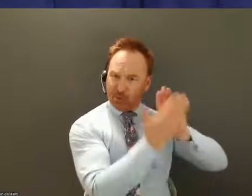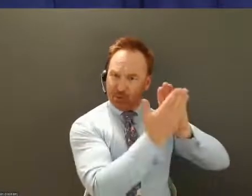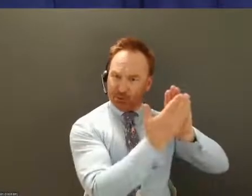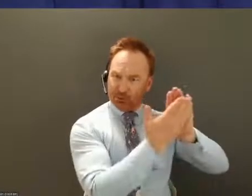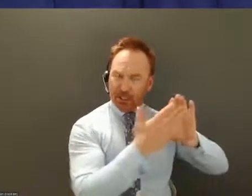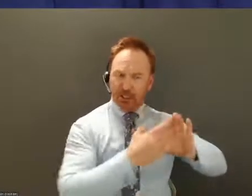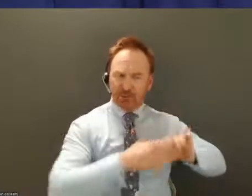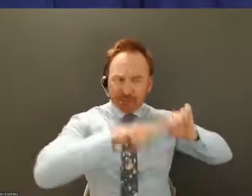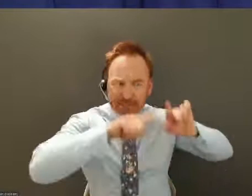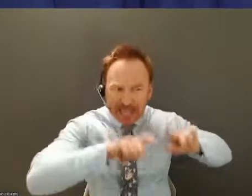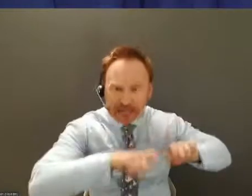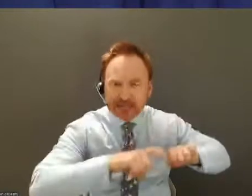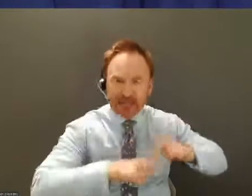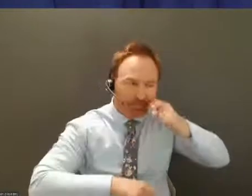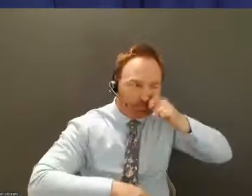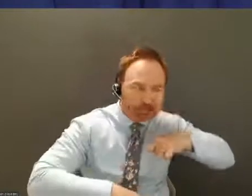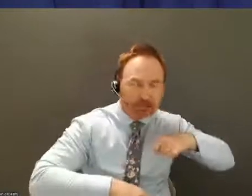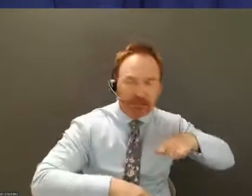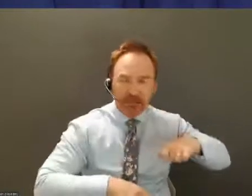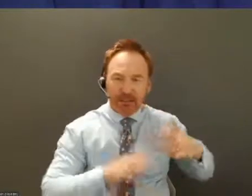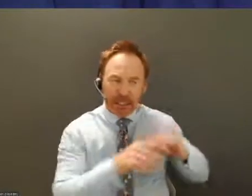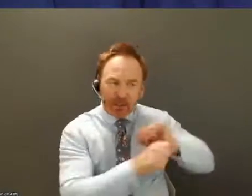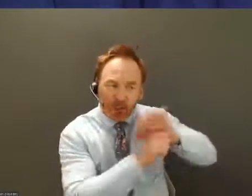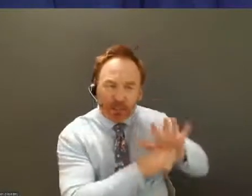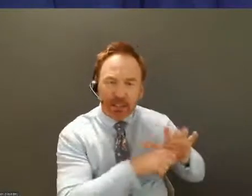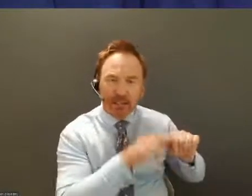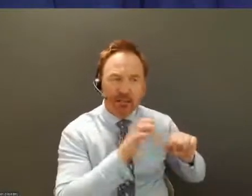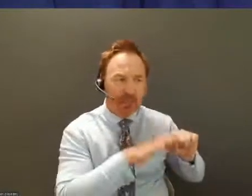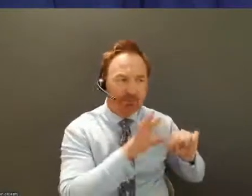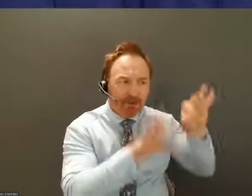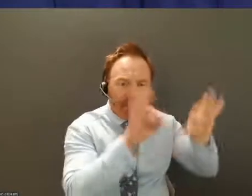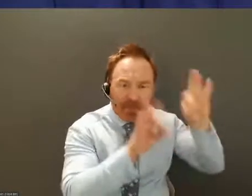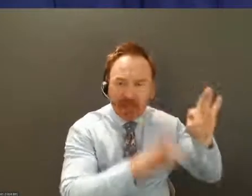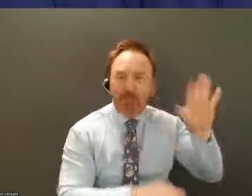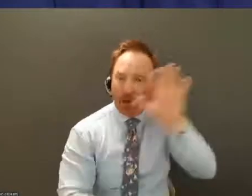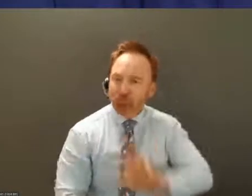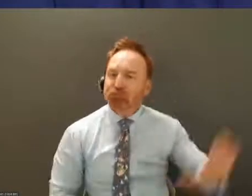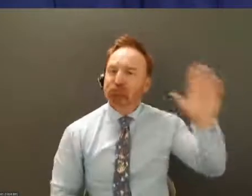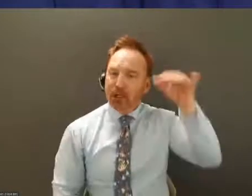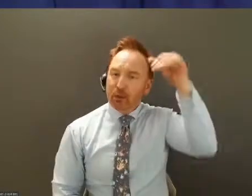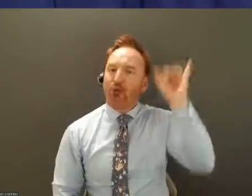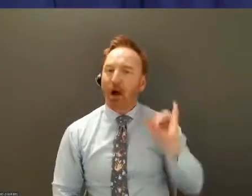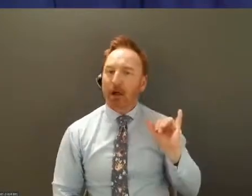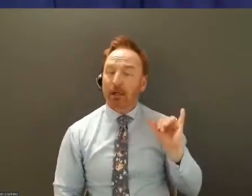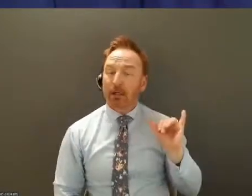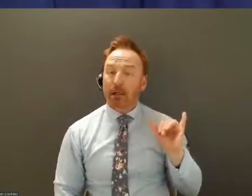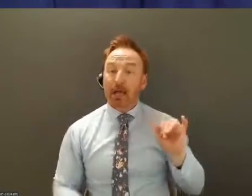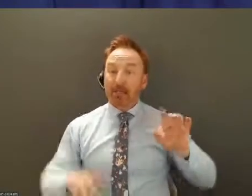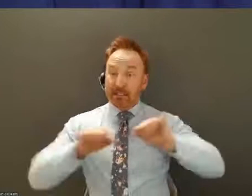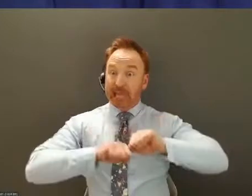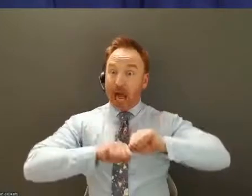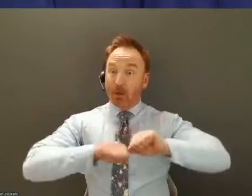Third, get tested if you have COVID-19 symptoms.